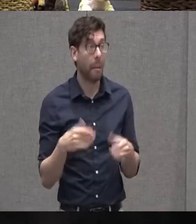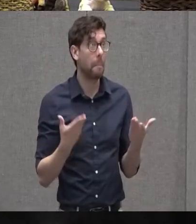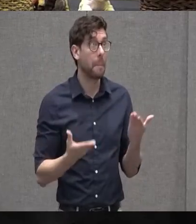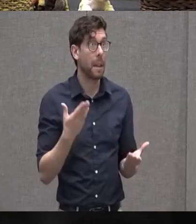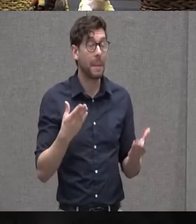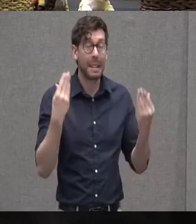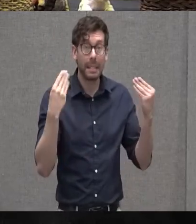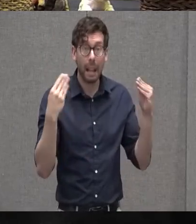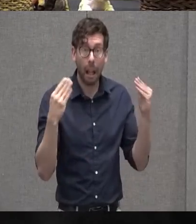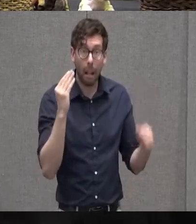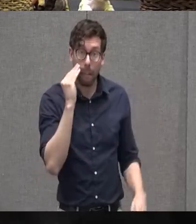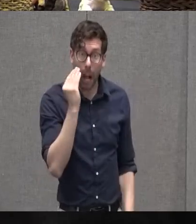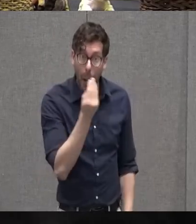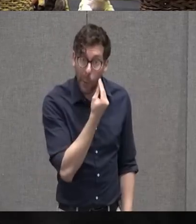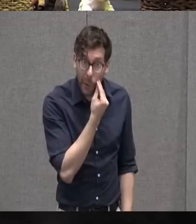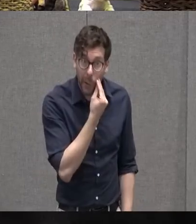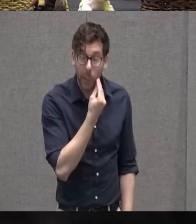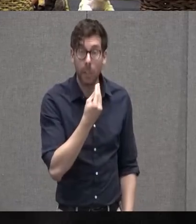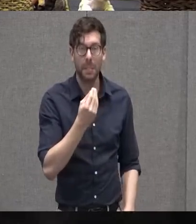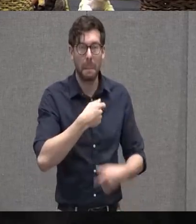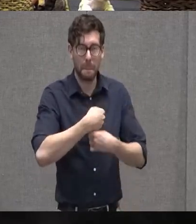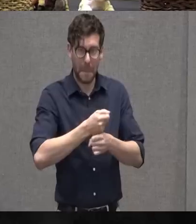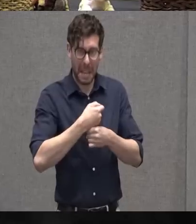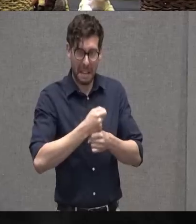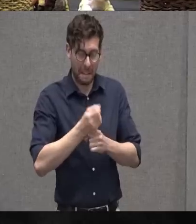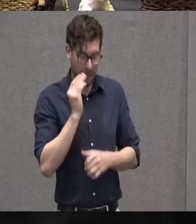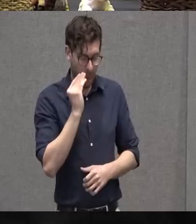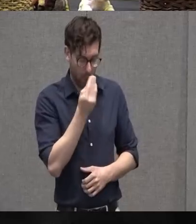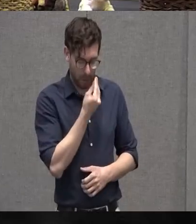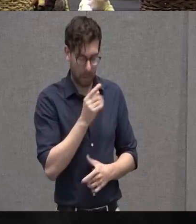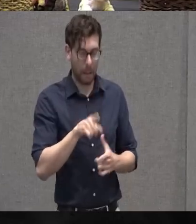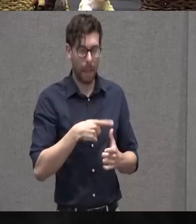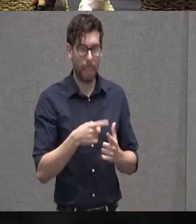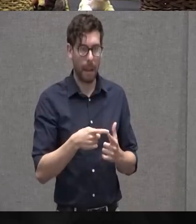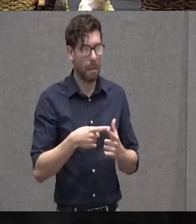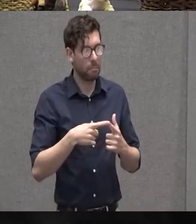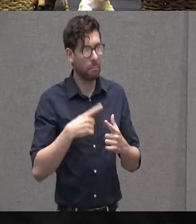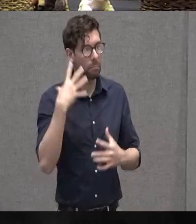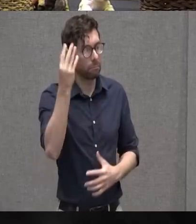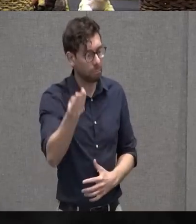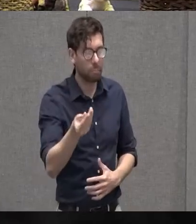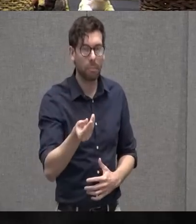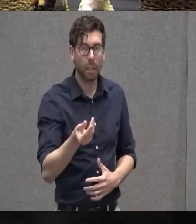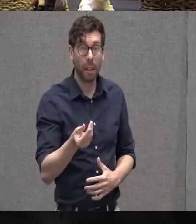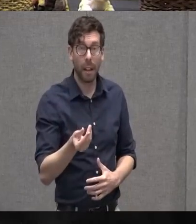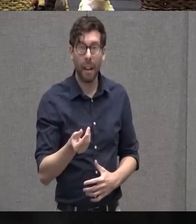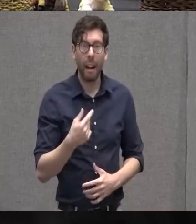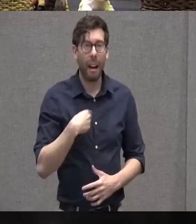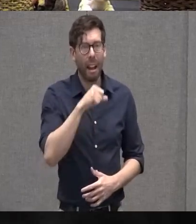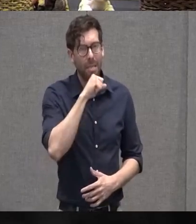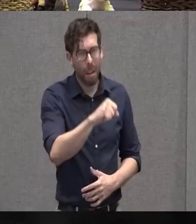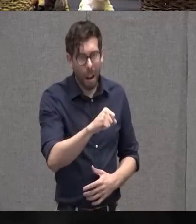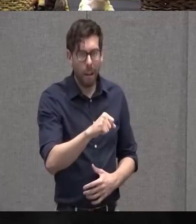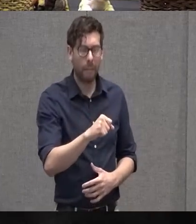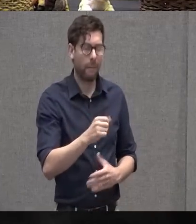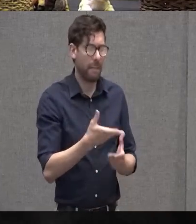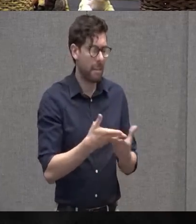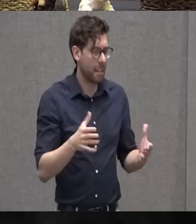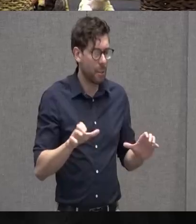Could you like create flowers? I just love stuff that you could do inside or outside so that you have lots of choices.